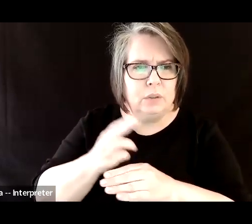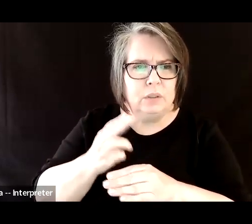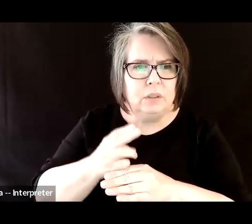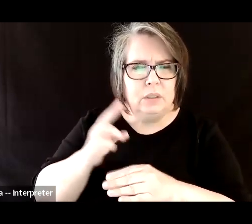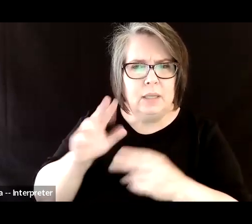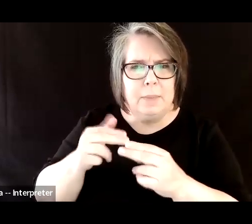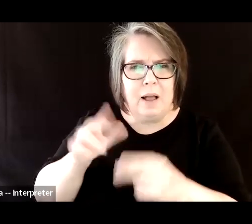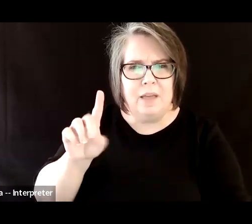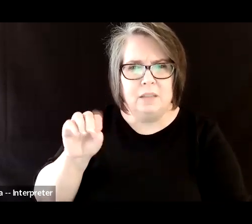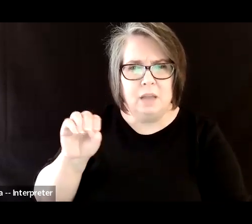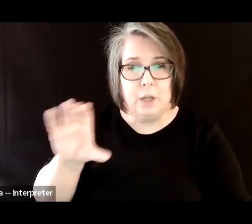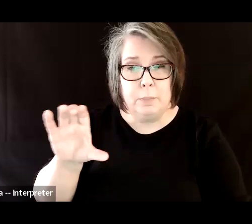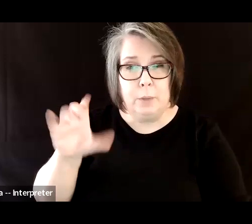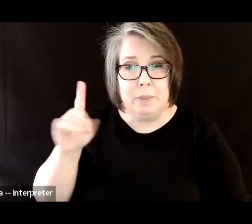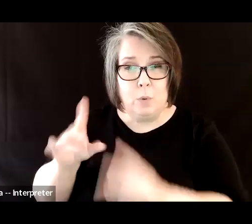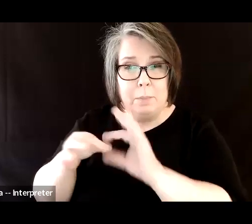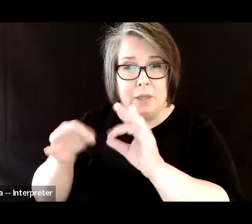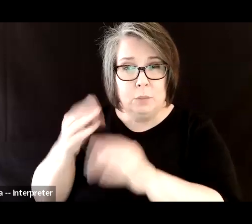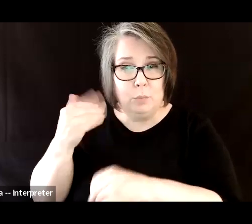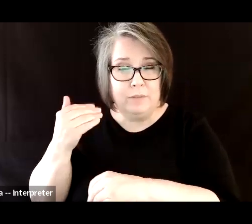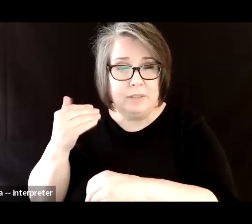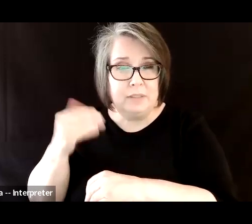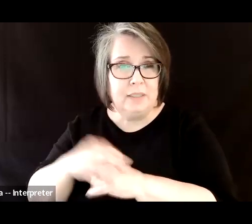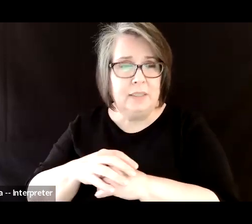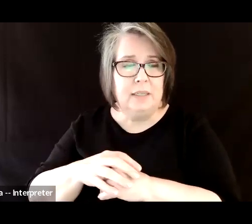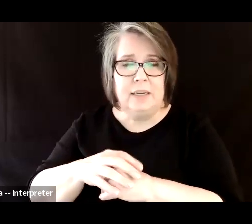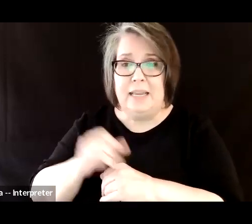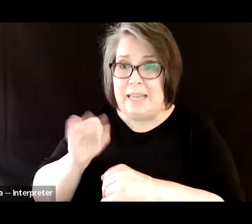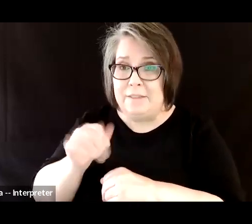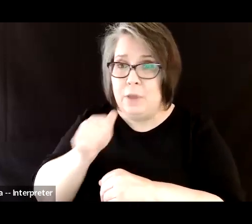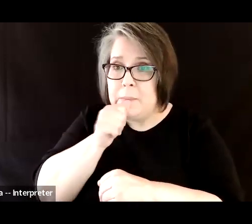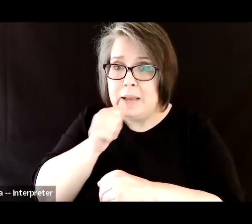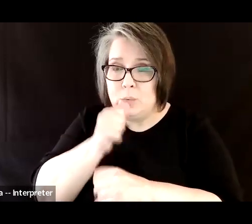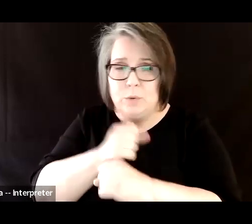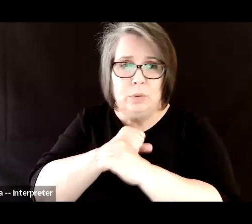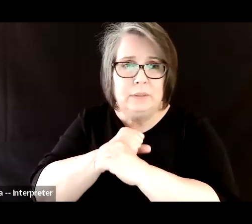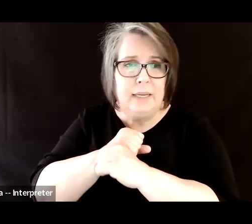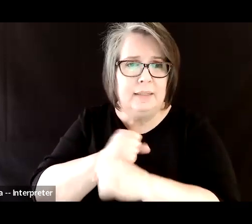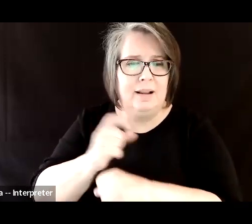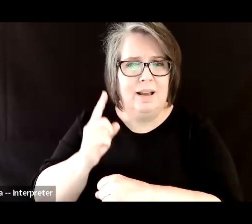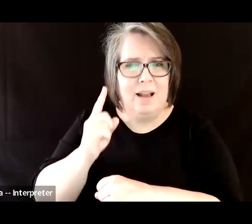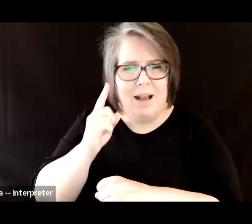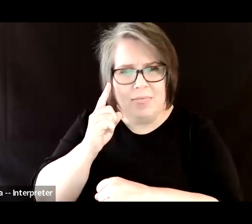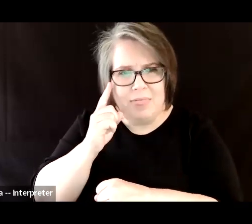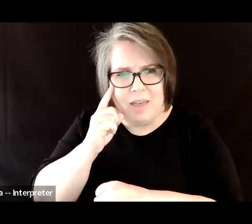were mentioned previously, if they were password-protected for the course. I think that would probably be